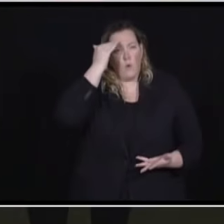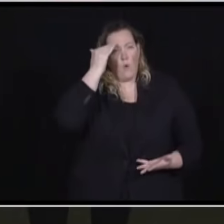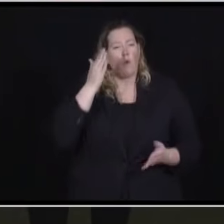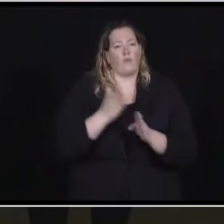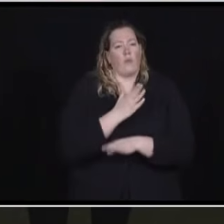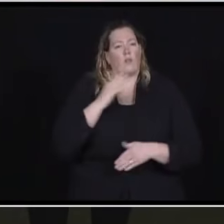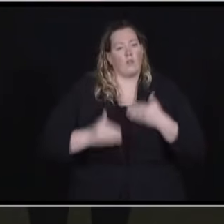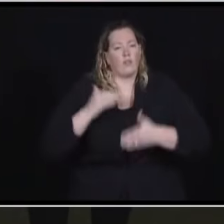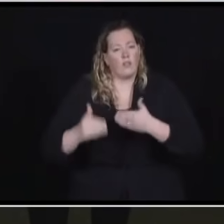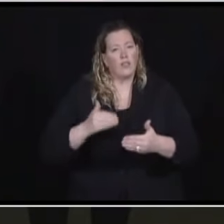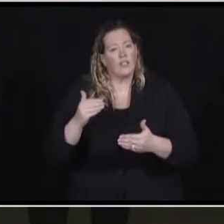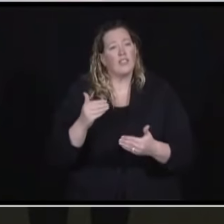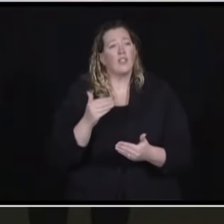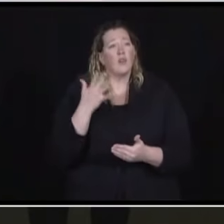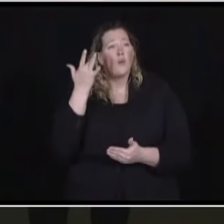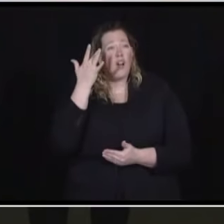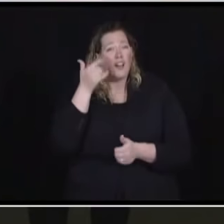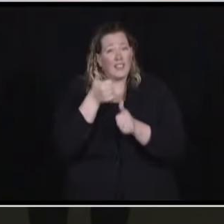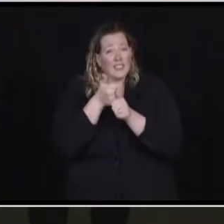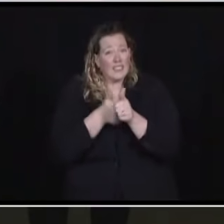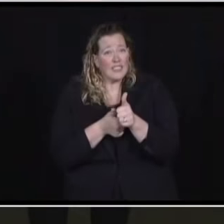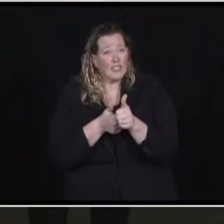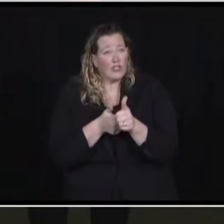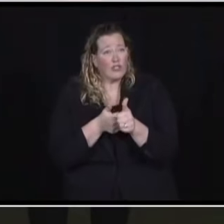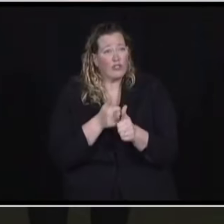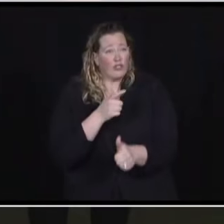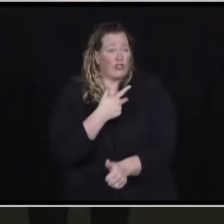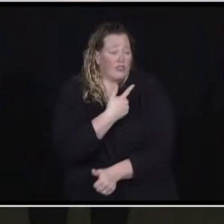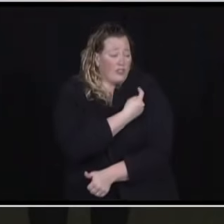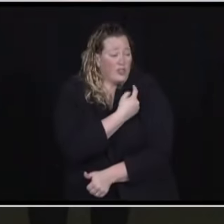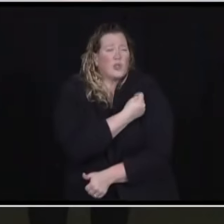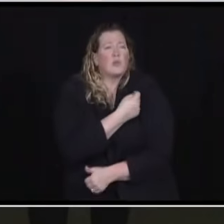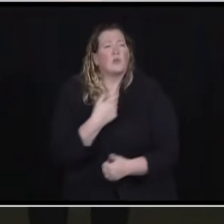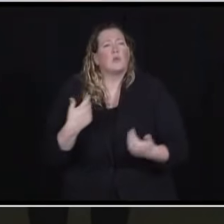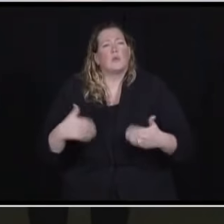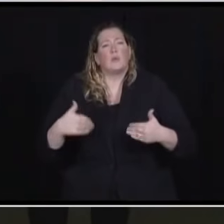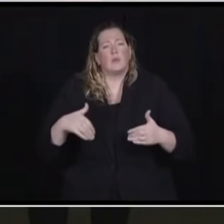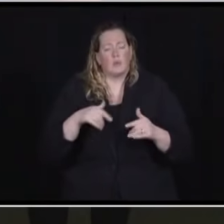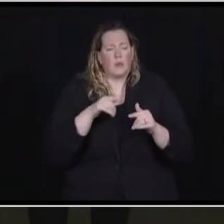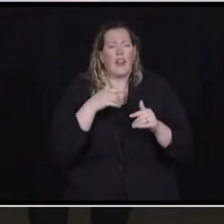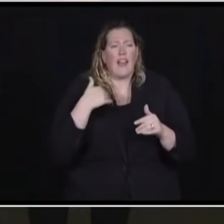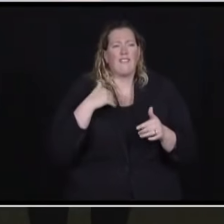without proper information, this could be a logistical nightmare. That's why, as we continue planning, we